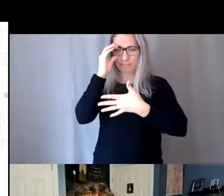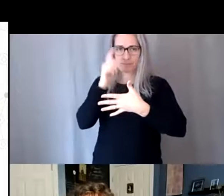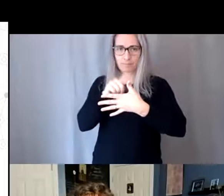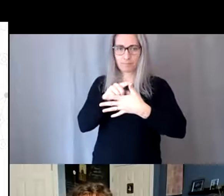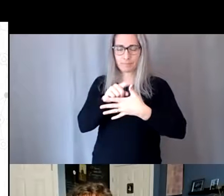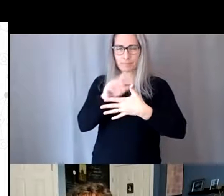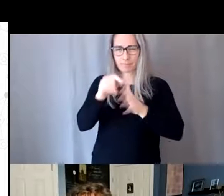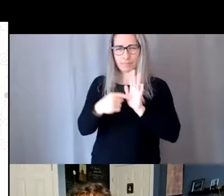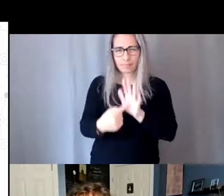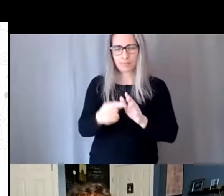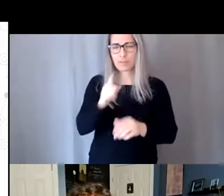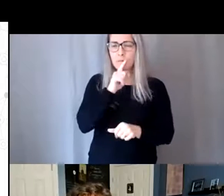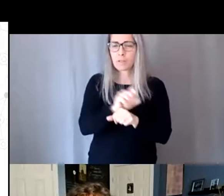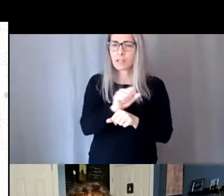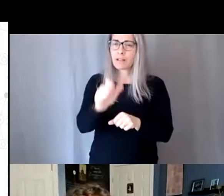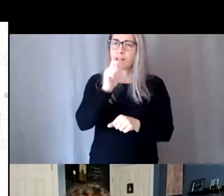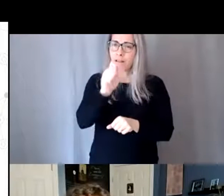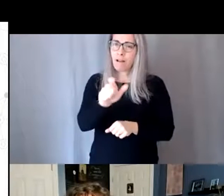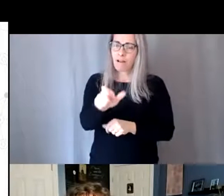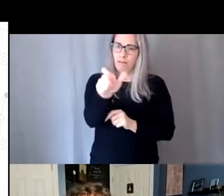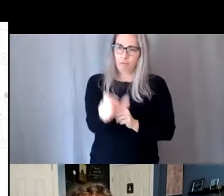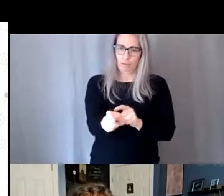or a disabled person